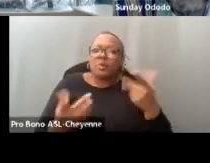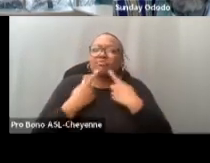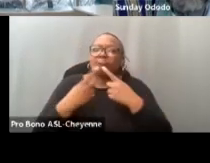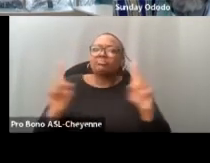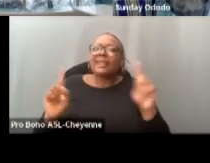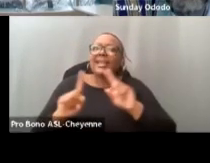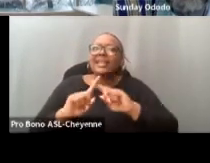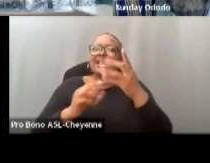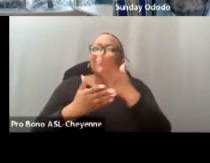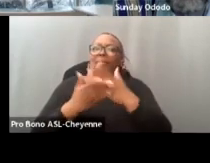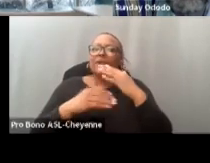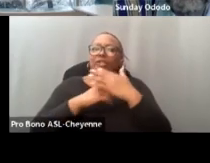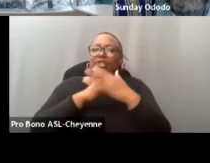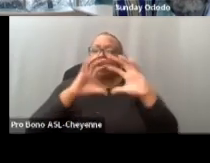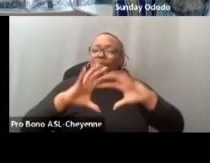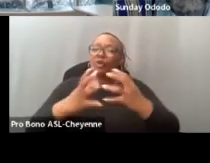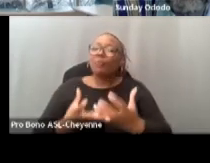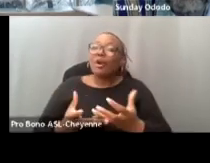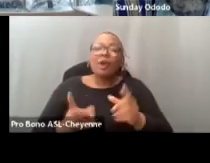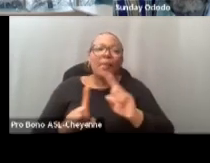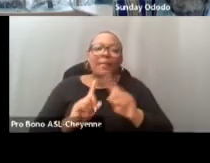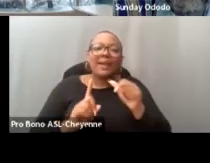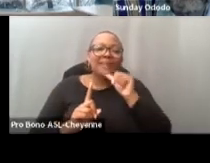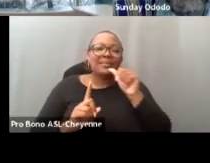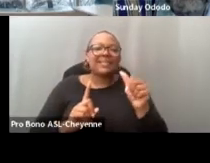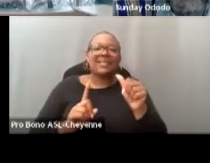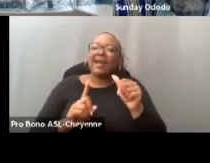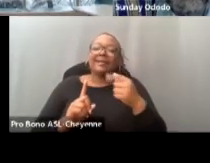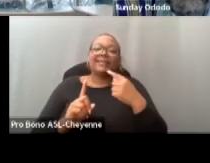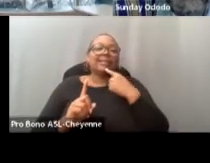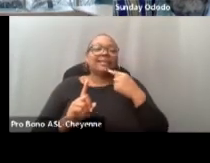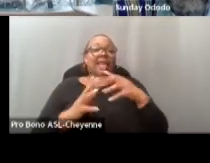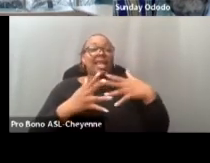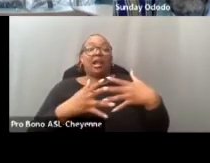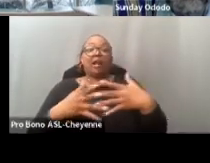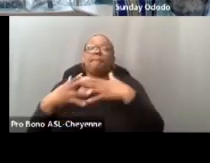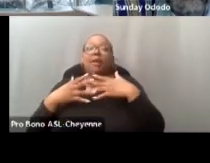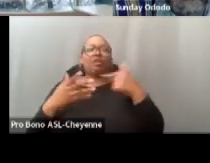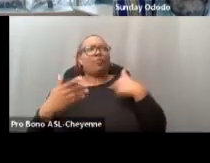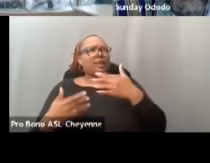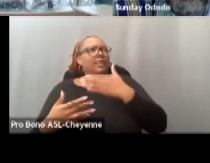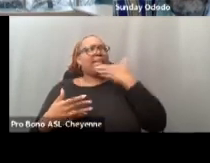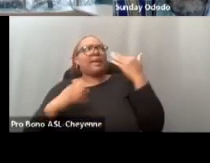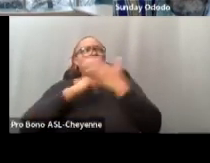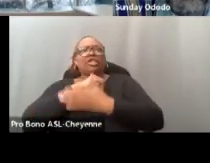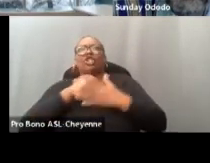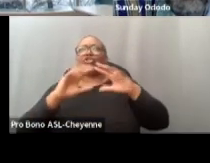That was not saying that America was the greatest country on Earth.